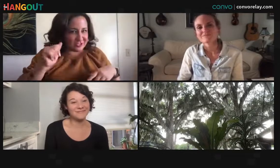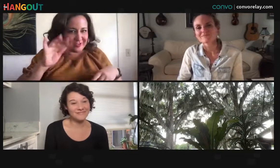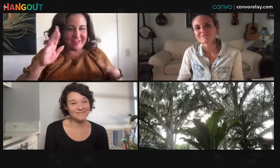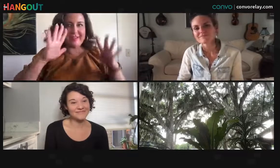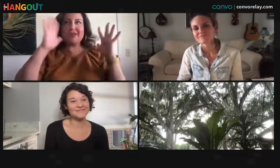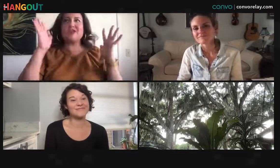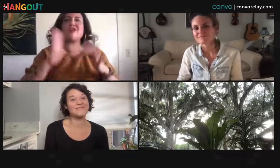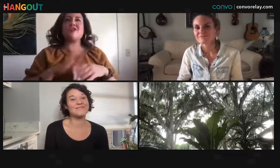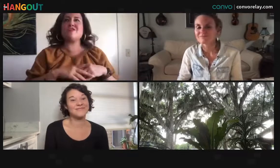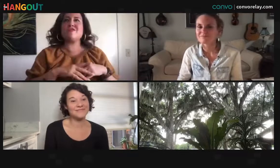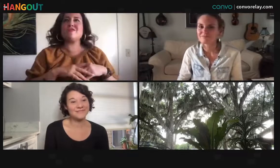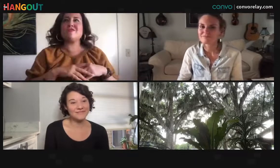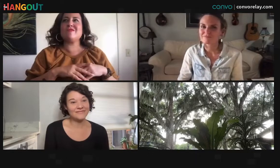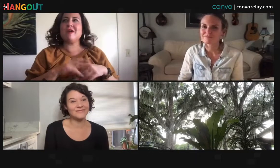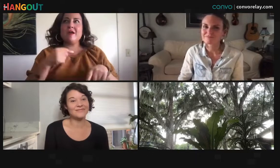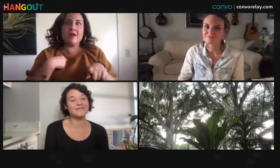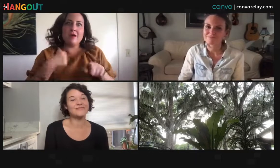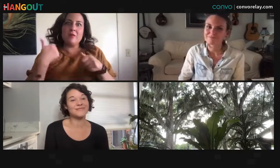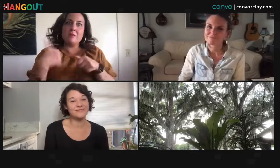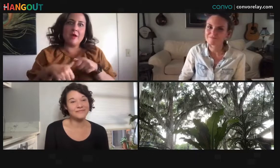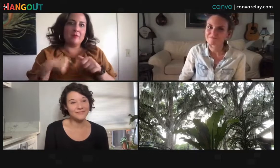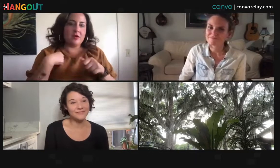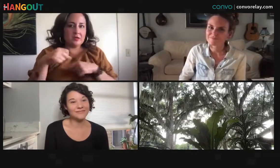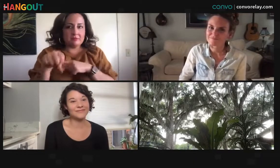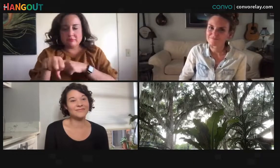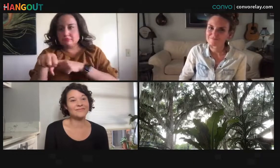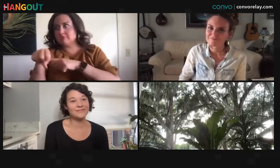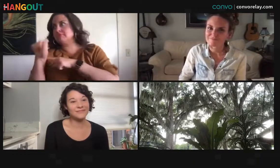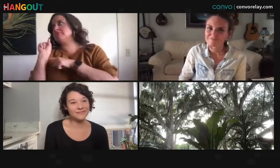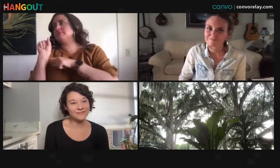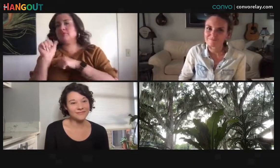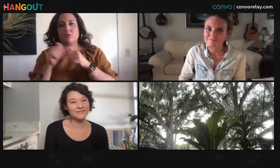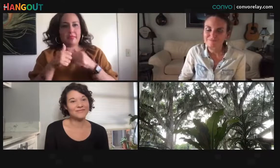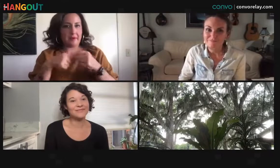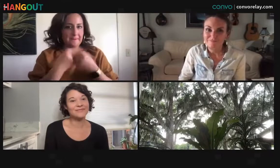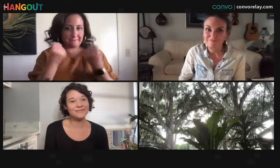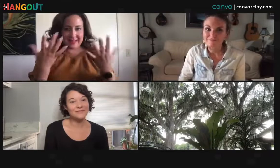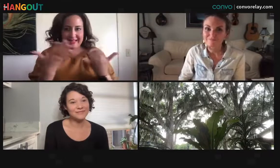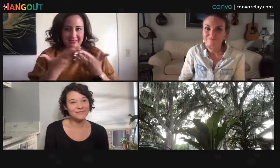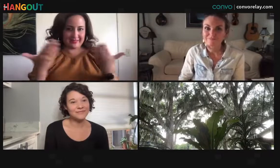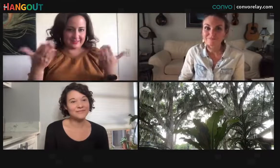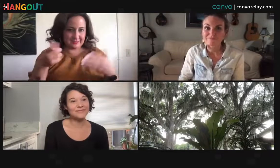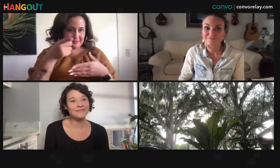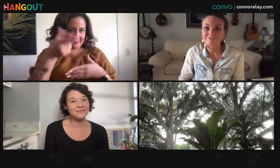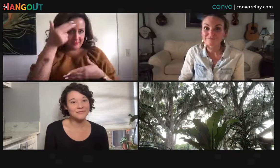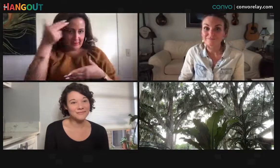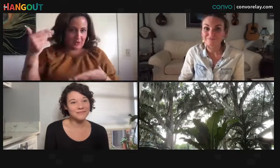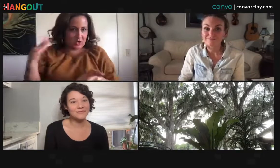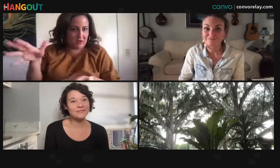um and enjoy the fresh air and all of the other pieces that go along with the surroundings i remember i was blown away